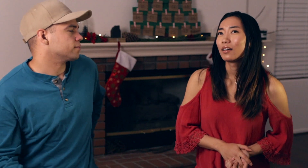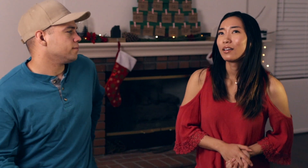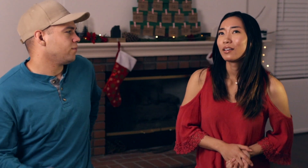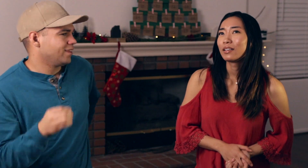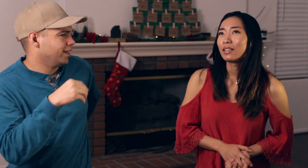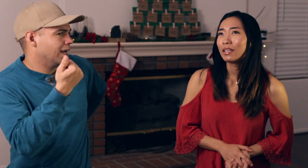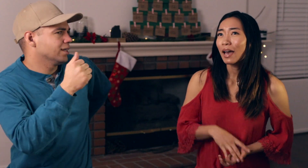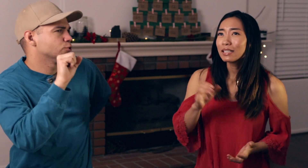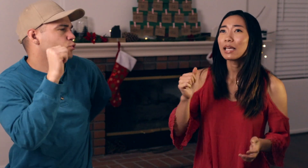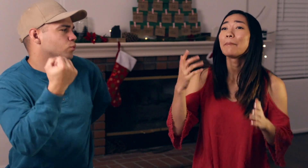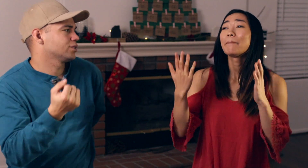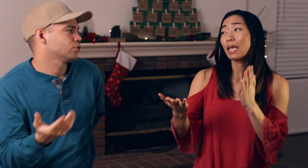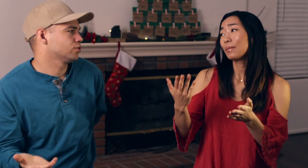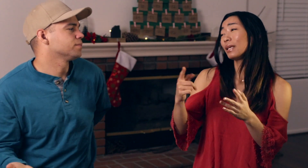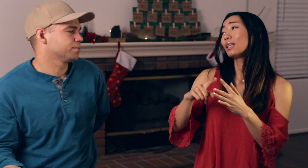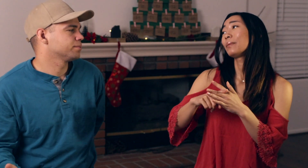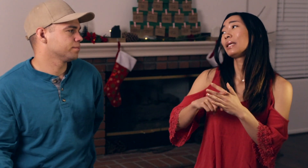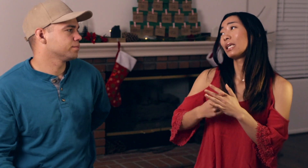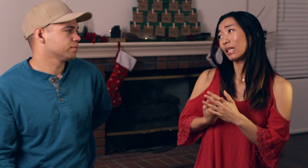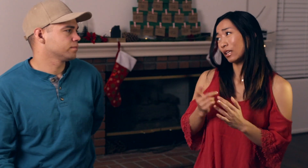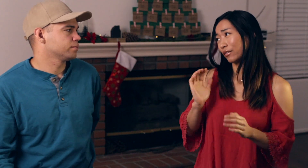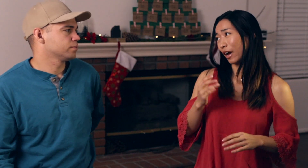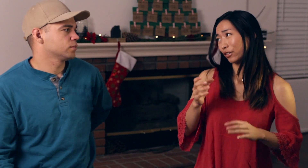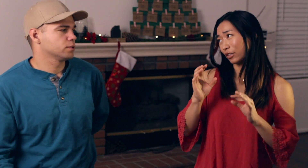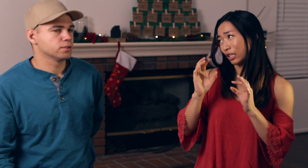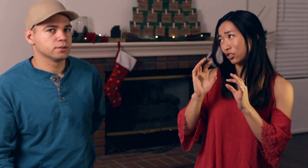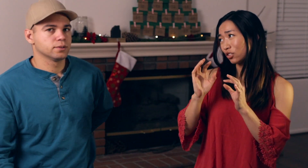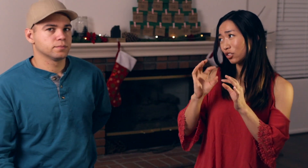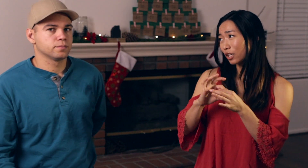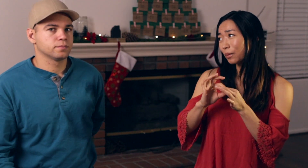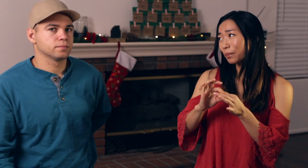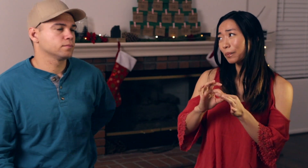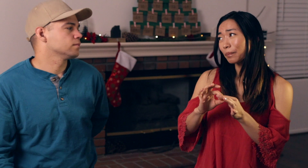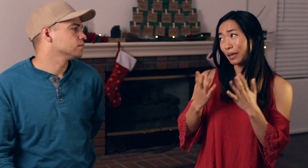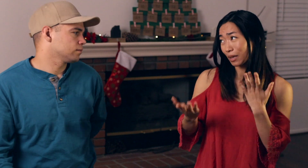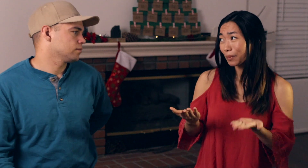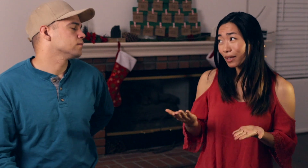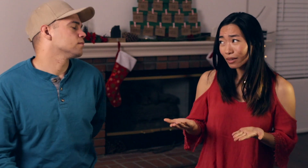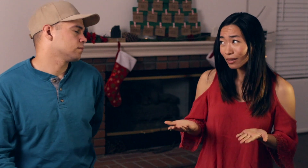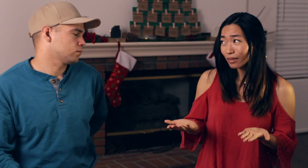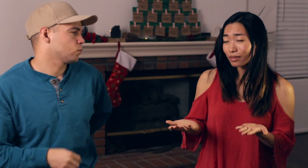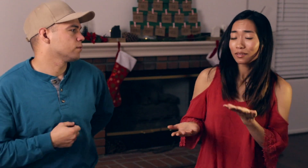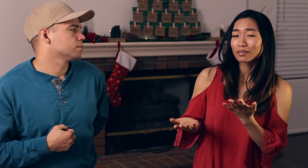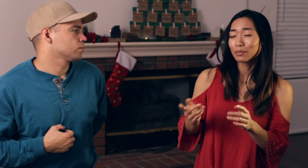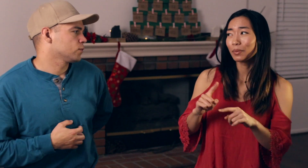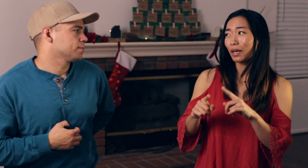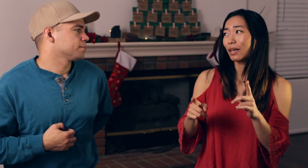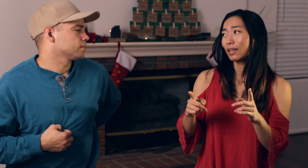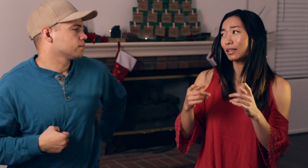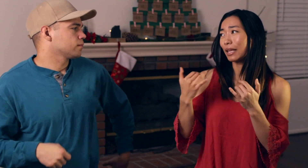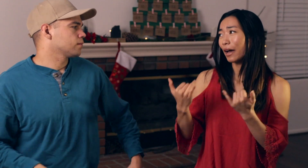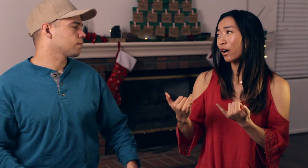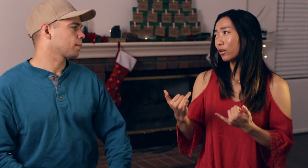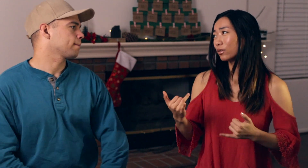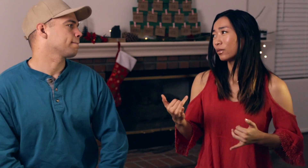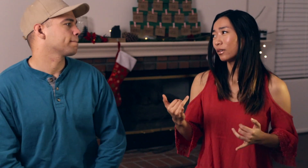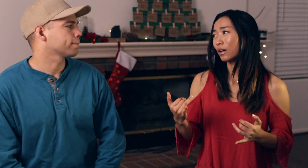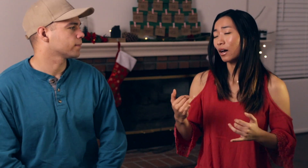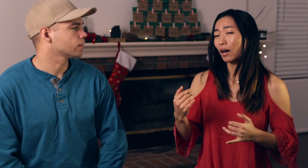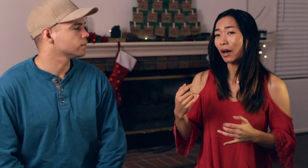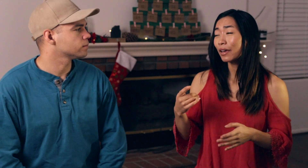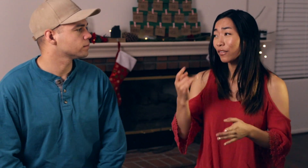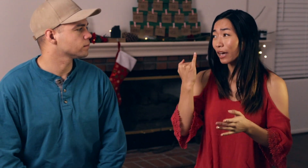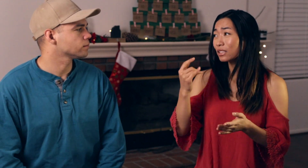yes and maybe in the beginning of our relationship maybe but now if I seem